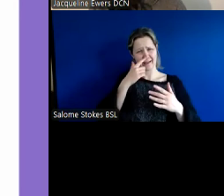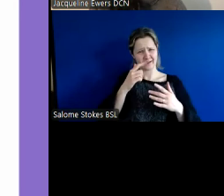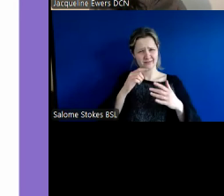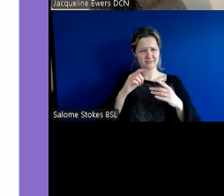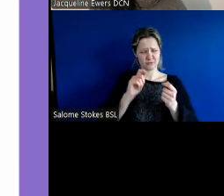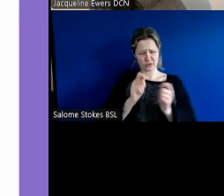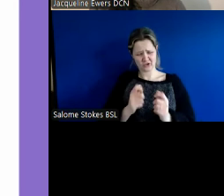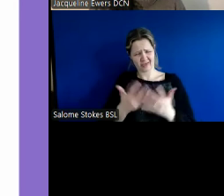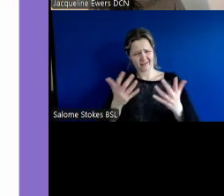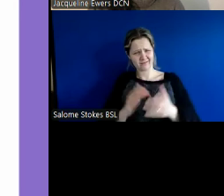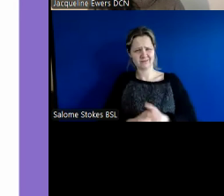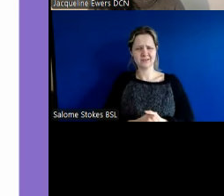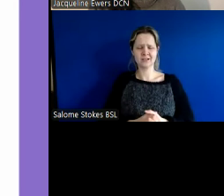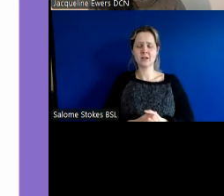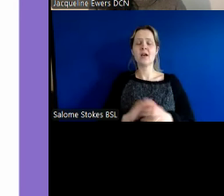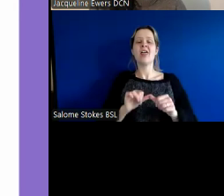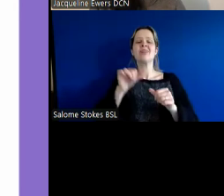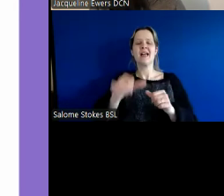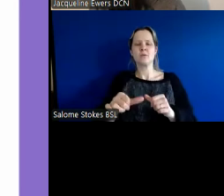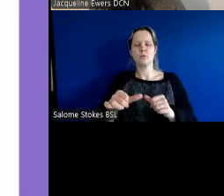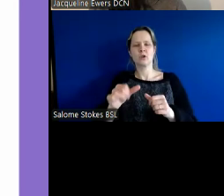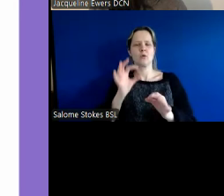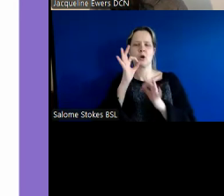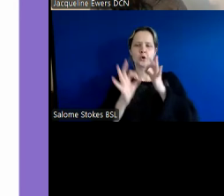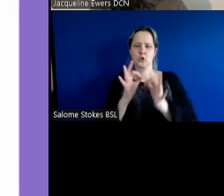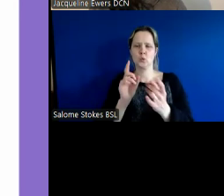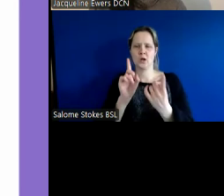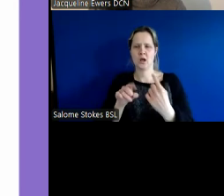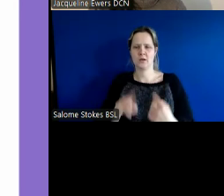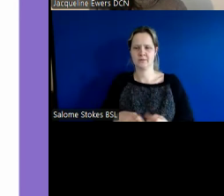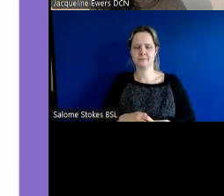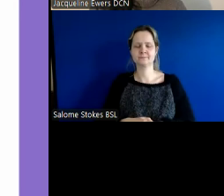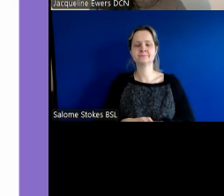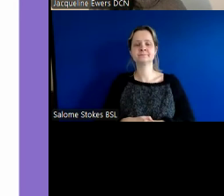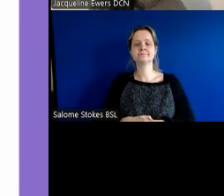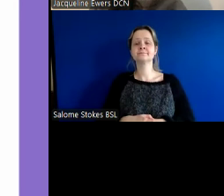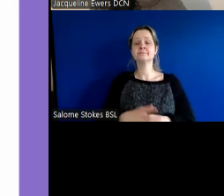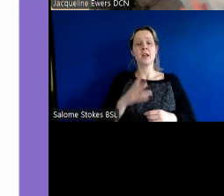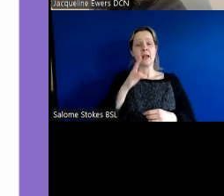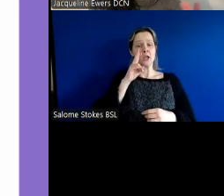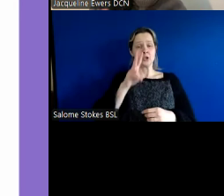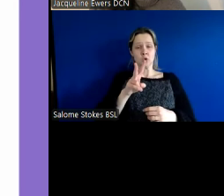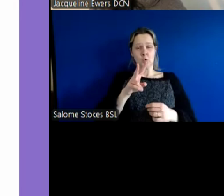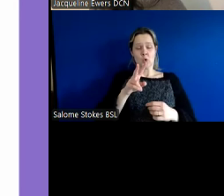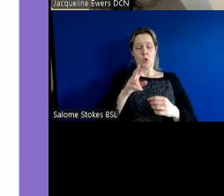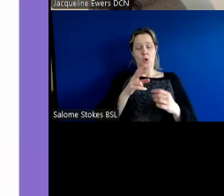Then we're going to do the Q&A. I did notice in some of our sign-ups that some people haven't got started yet.